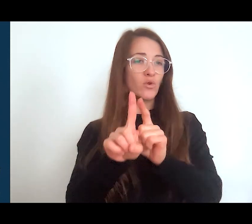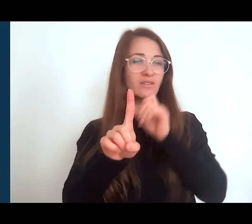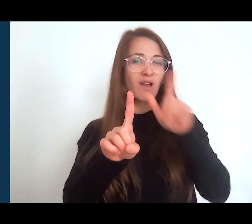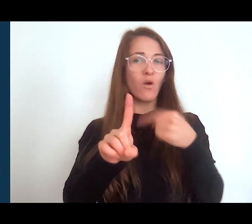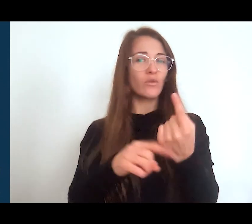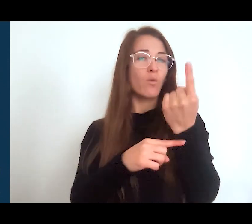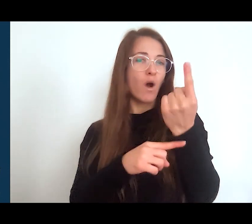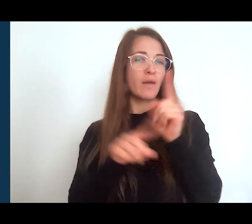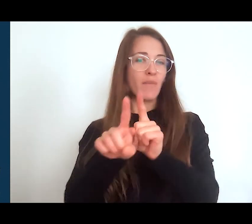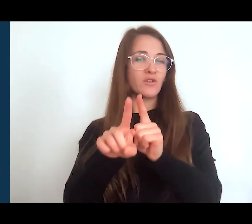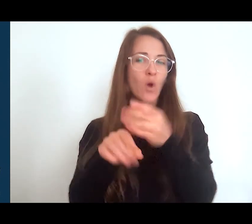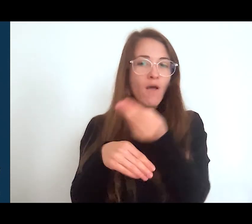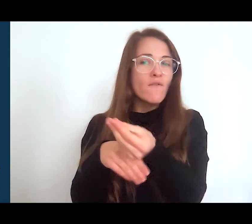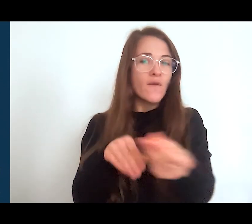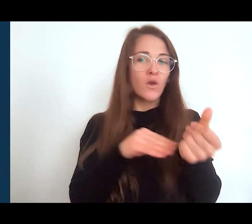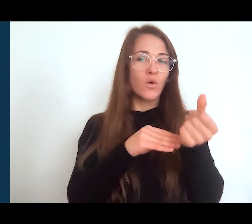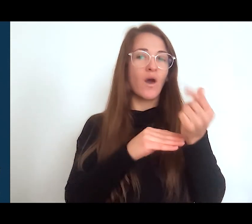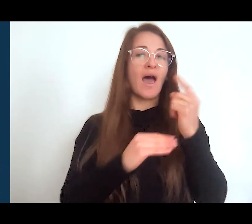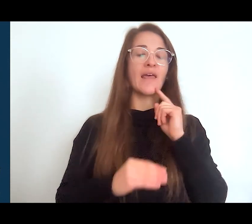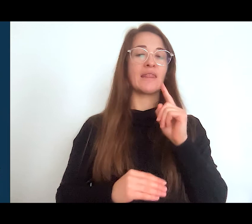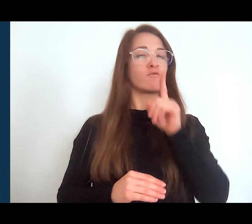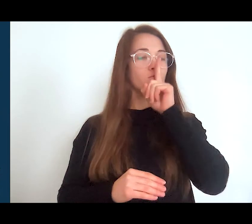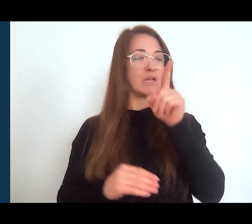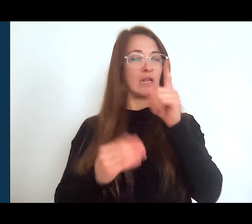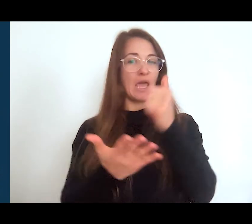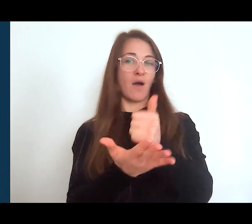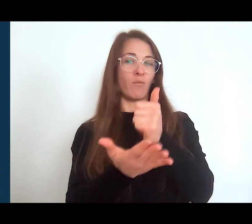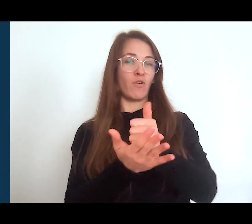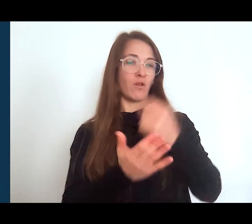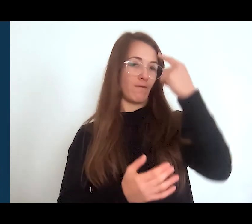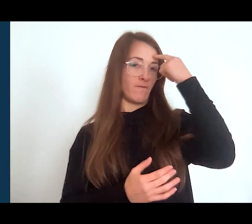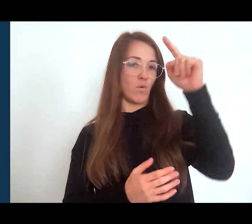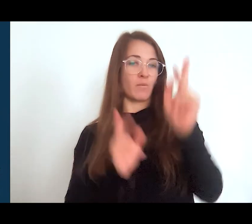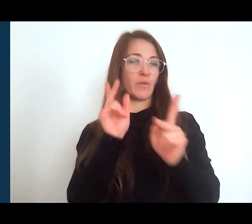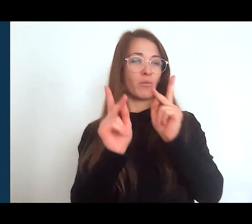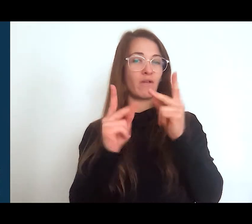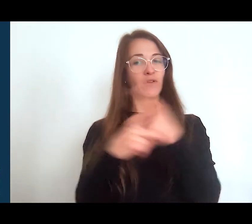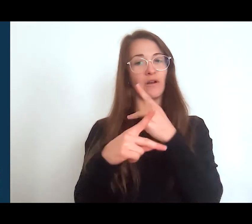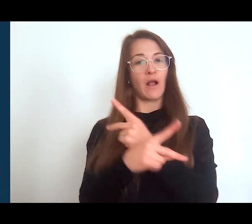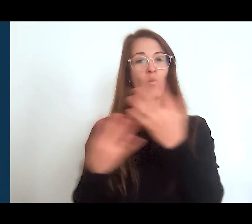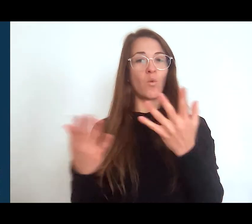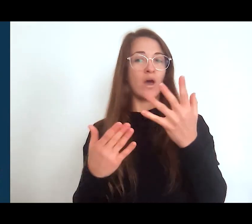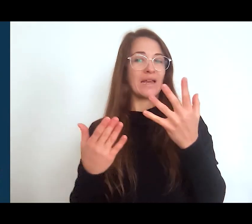ALSO GET MENTORS. NOT JUST ONE, GET A COUPLE. I THINK THAT IS SUPER, SUPER